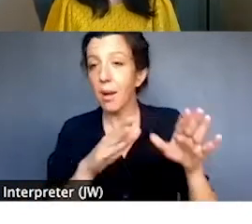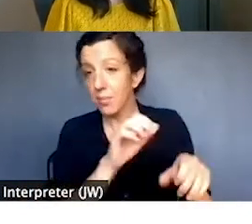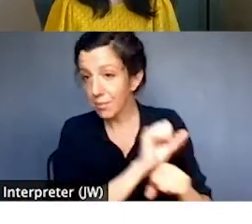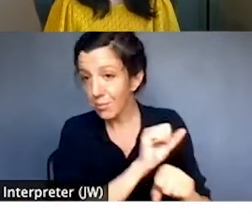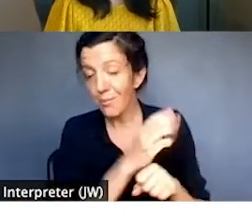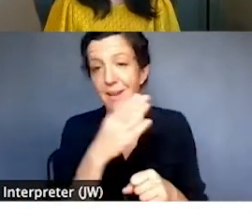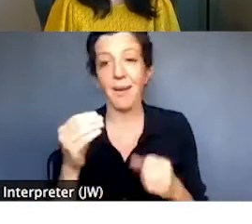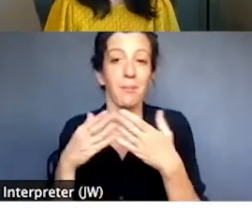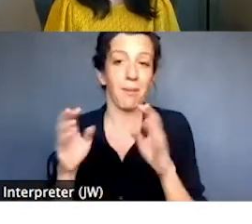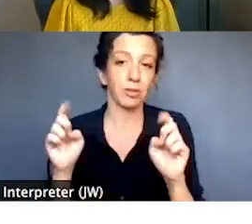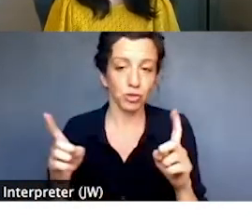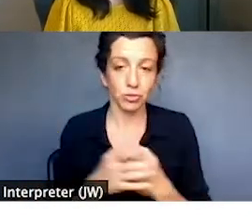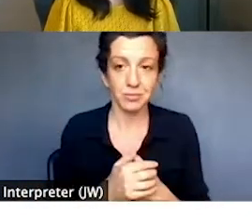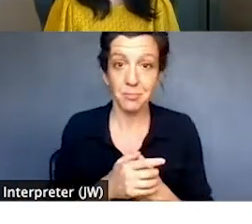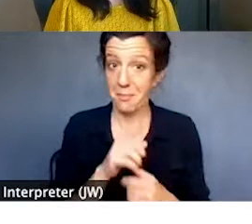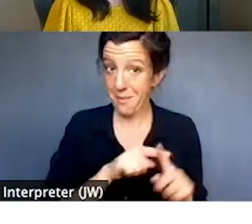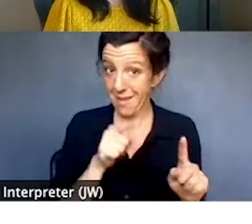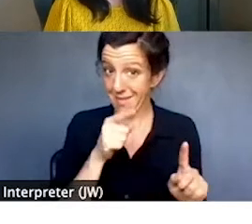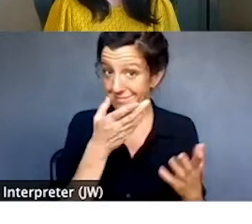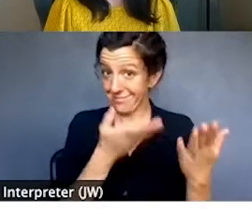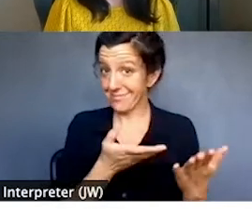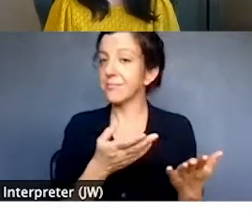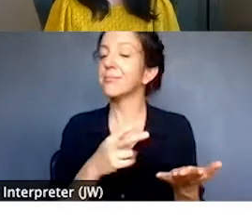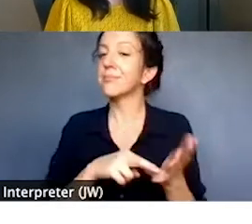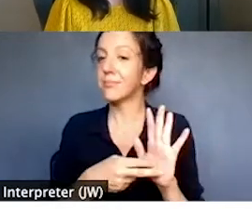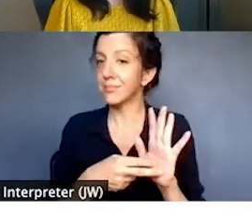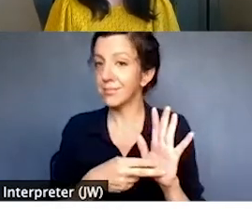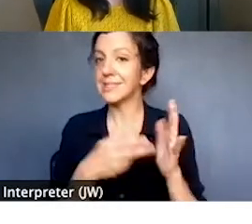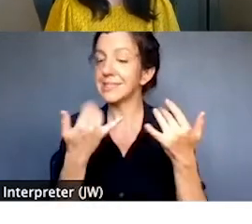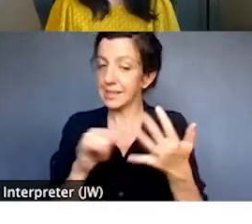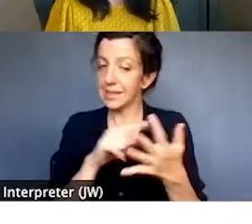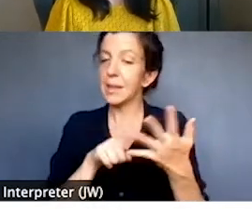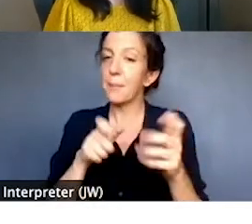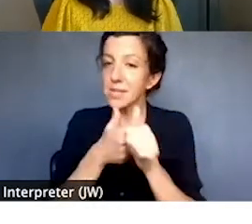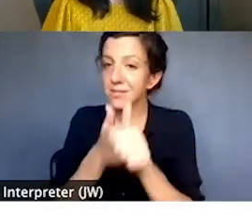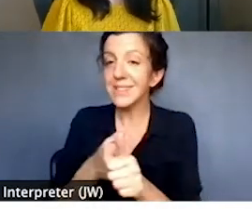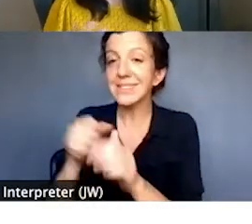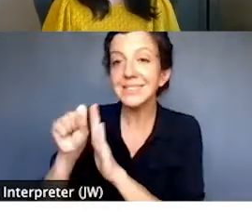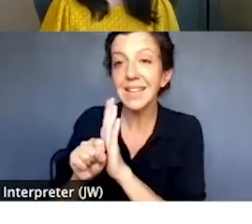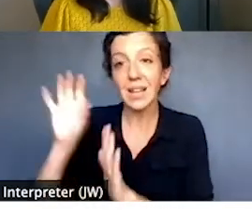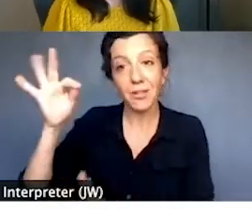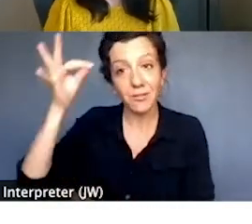because it would require specific actions down the road for state and local entities to adopt their policies